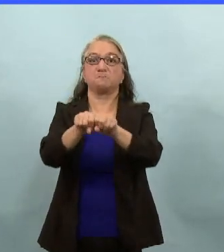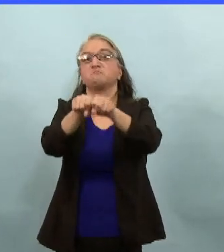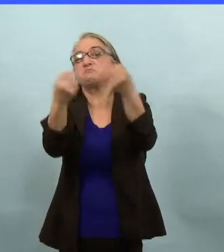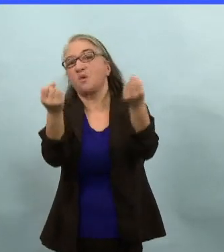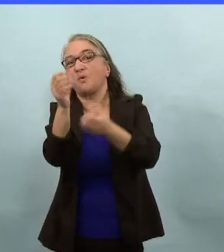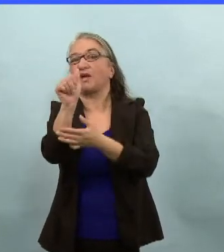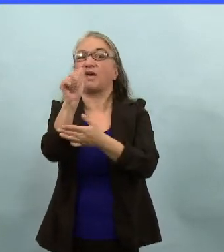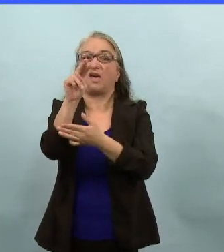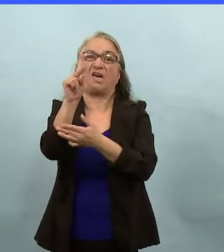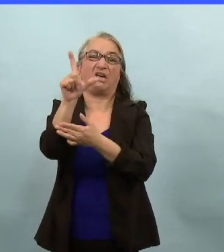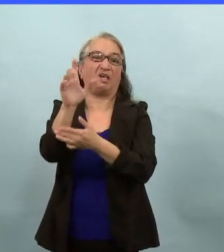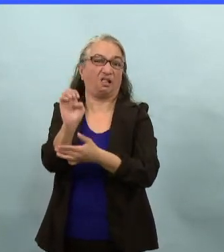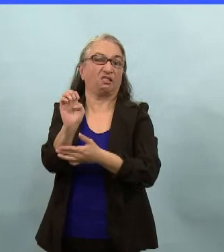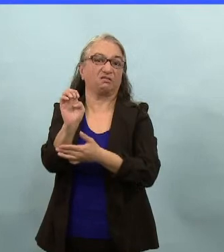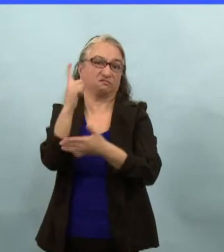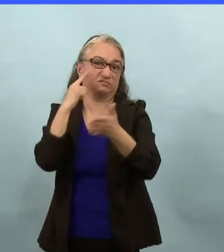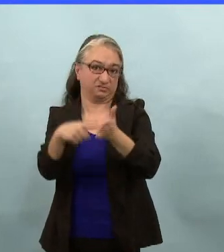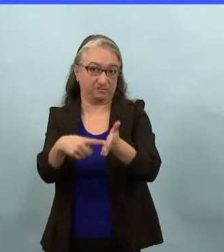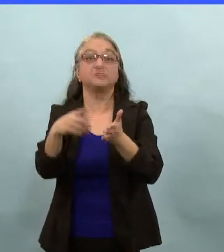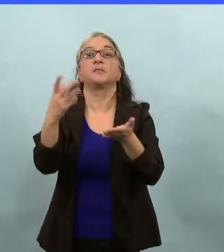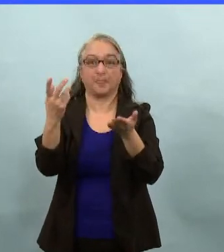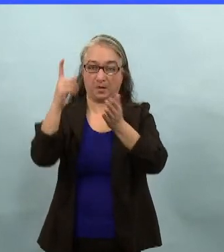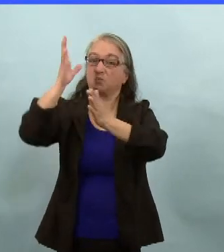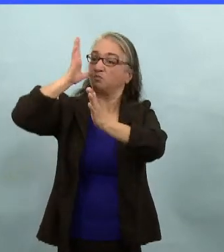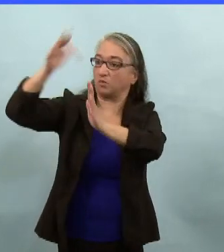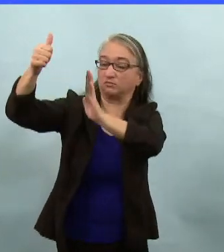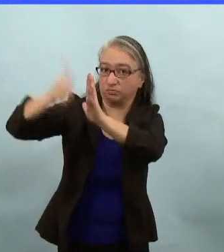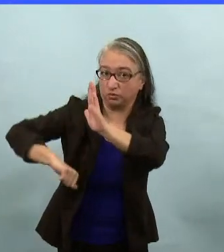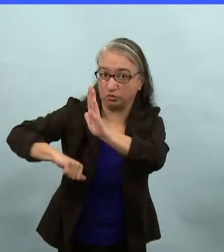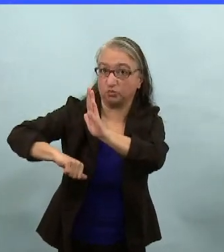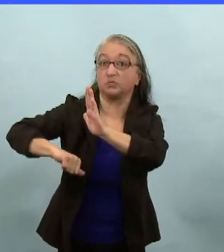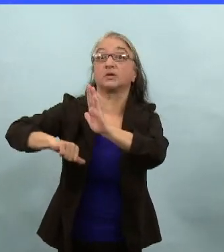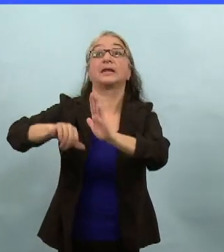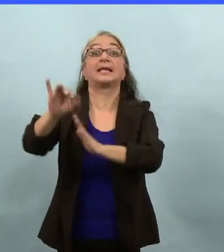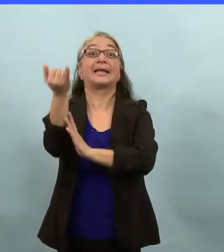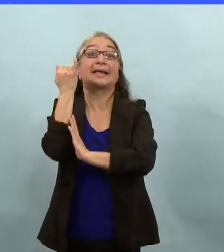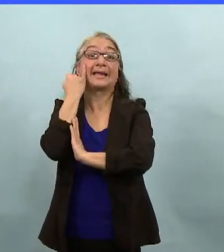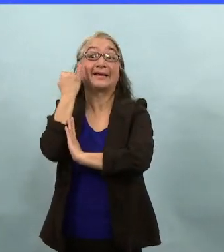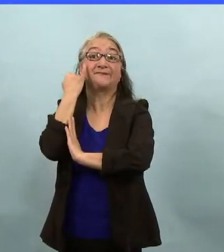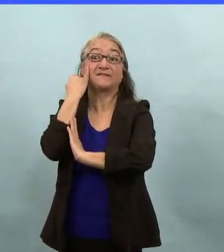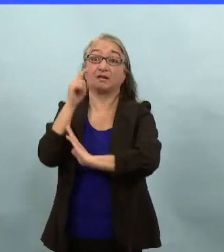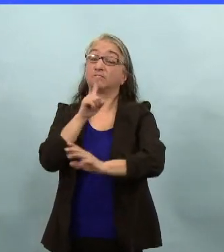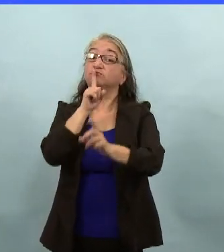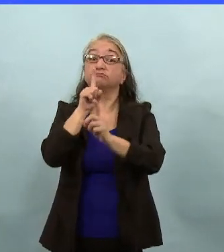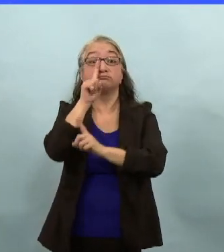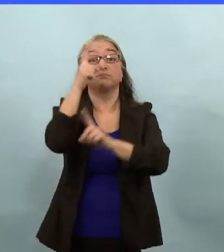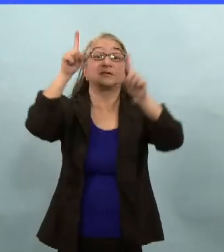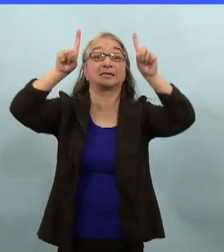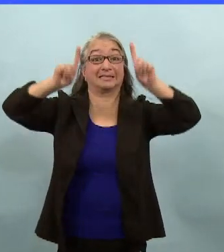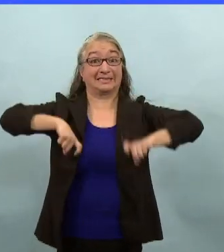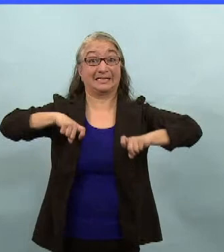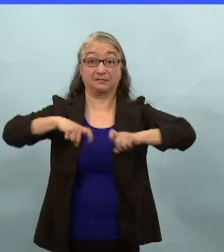operated on and we do pre-op testing and they're covered positive the coveted positive didn't